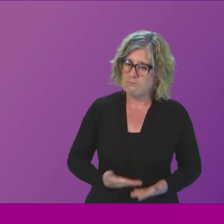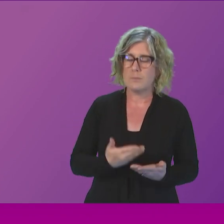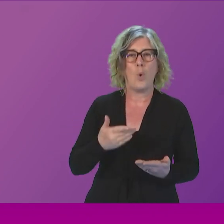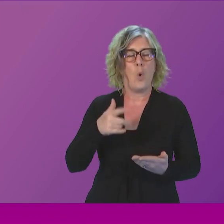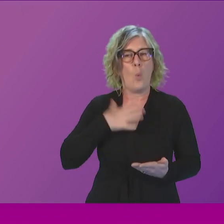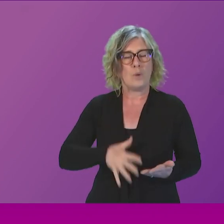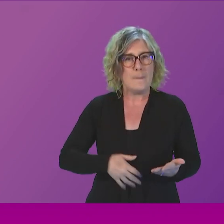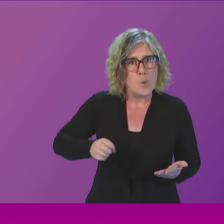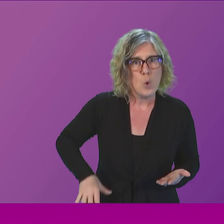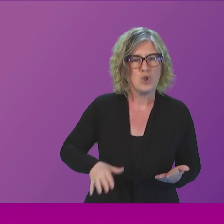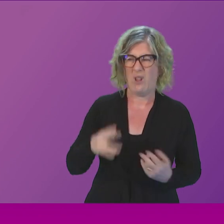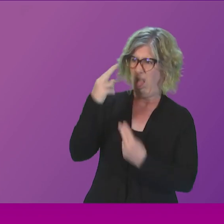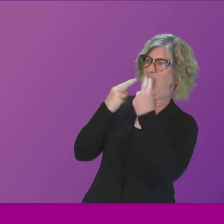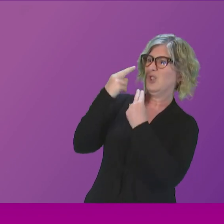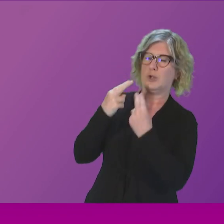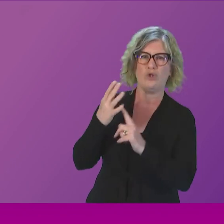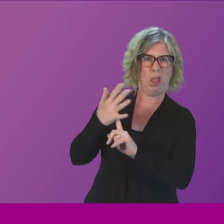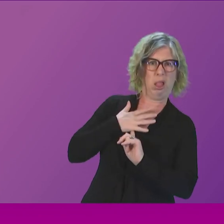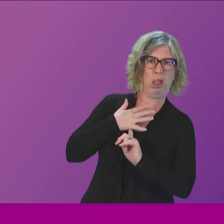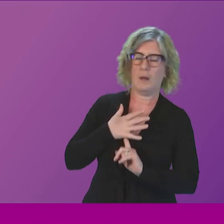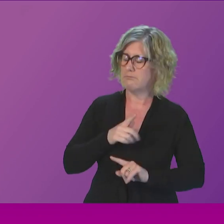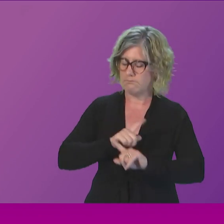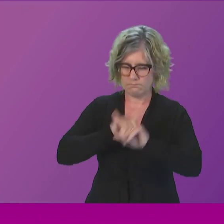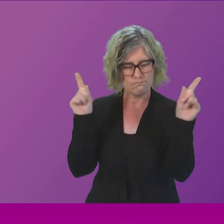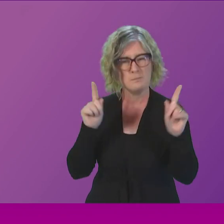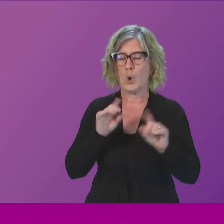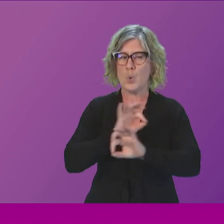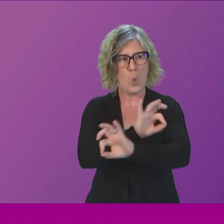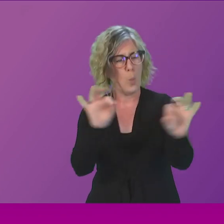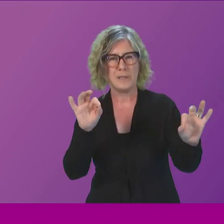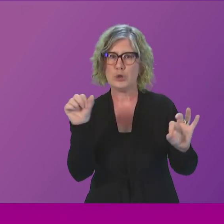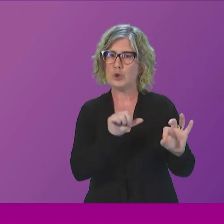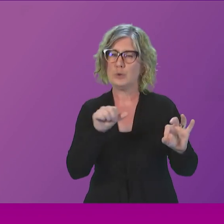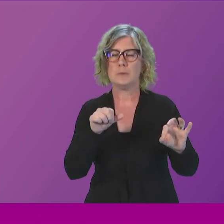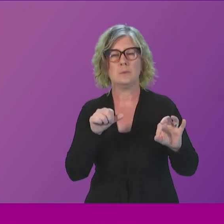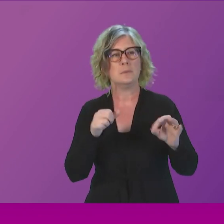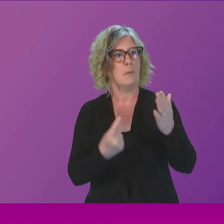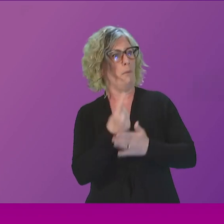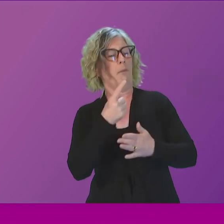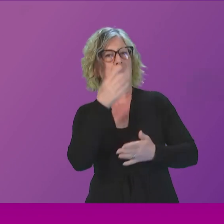It is simply not acceptable for anyone to experience harassment, intimidation or unwanted